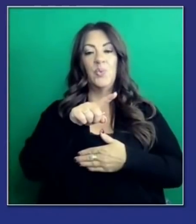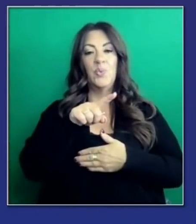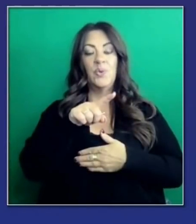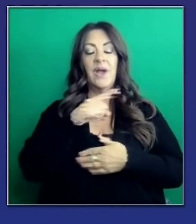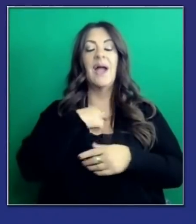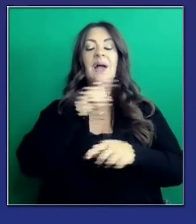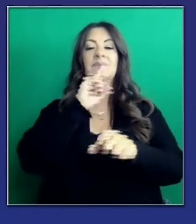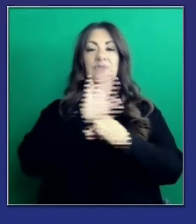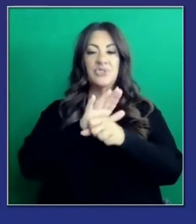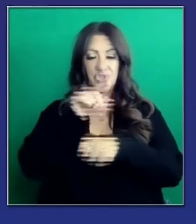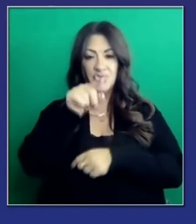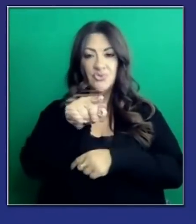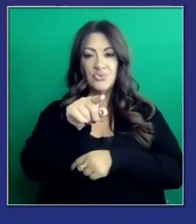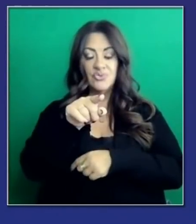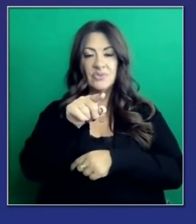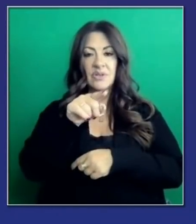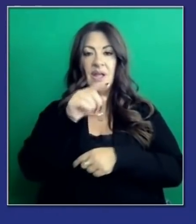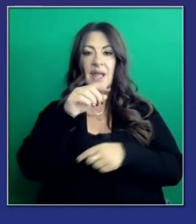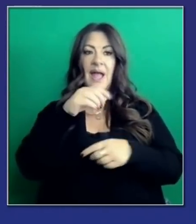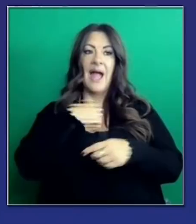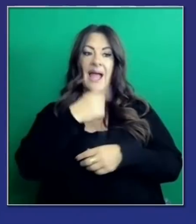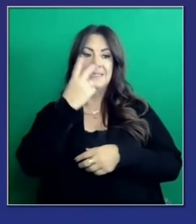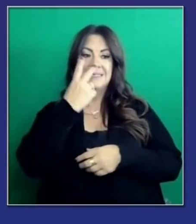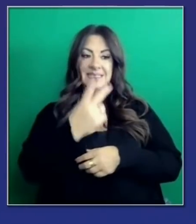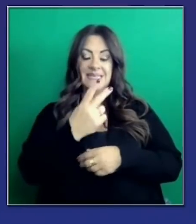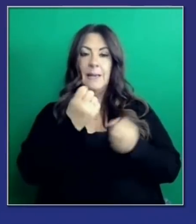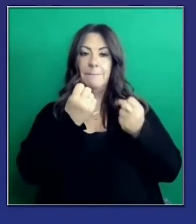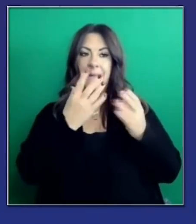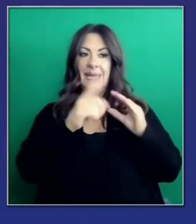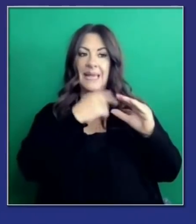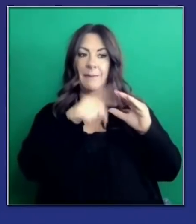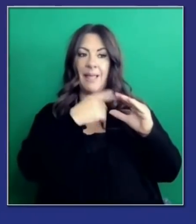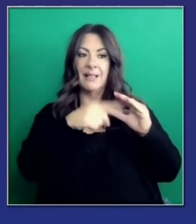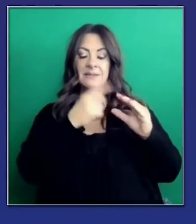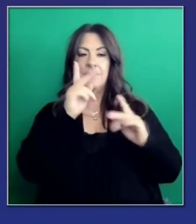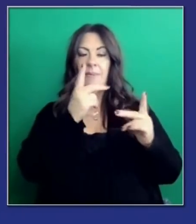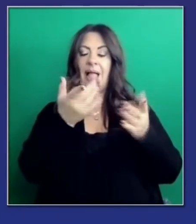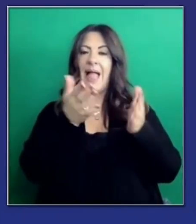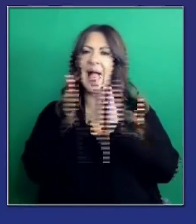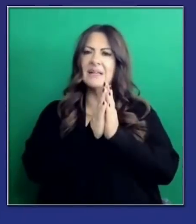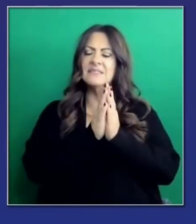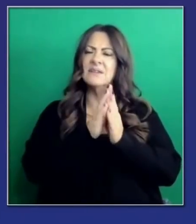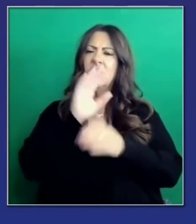LOOK, I GET THIS. THIS SLIDE REPRESENTS WHAT YOU